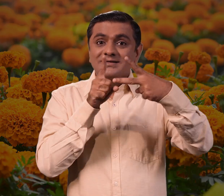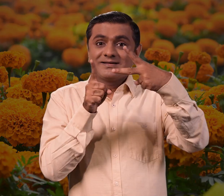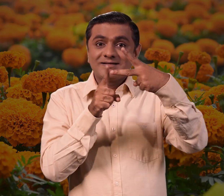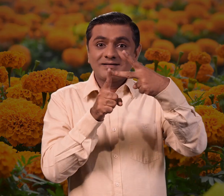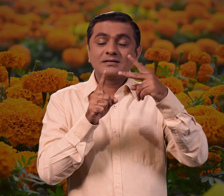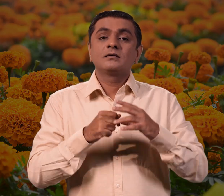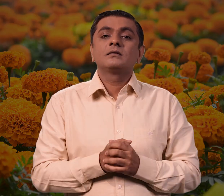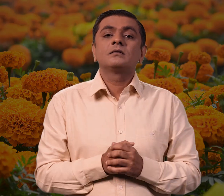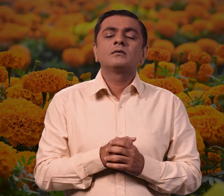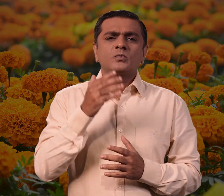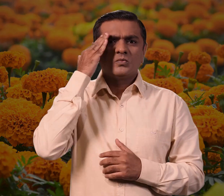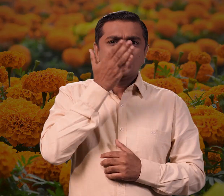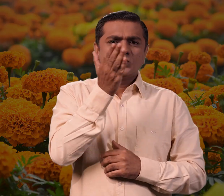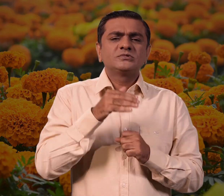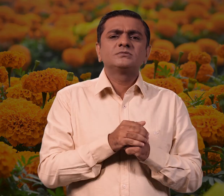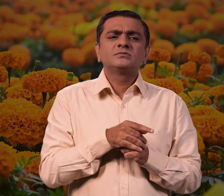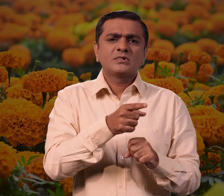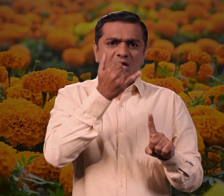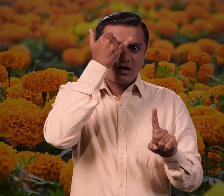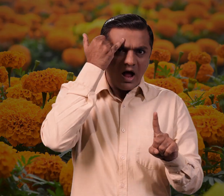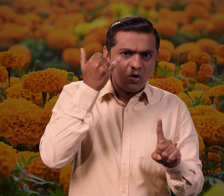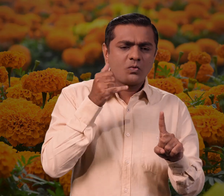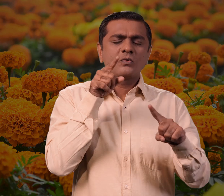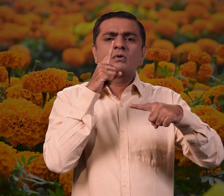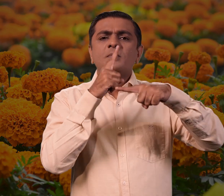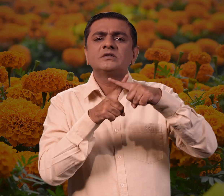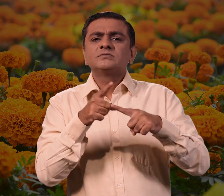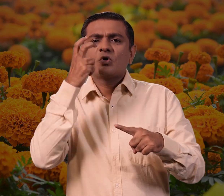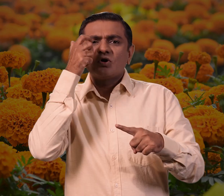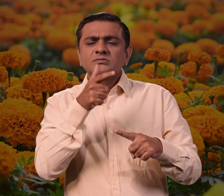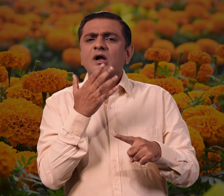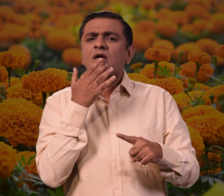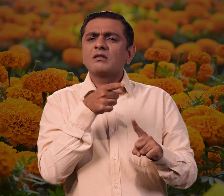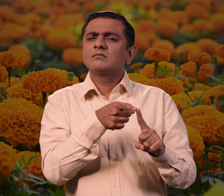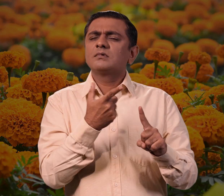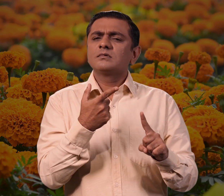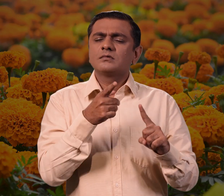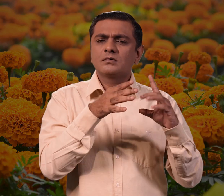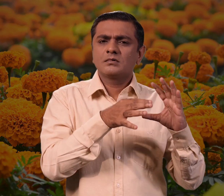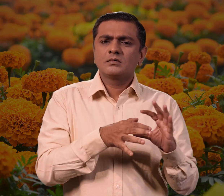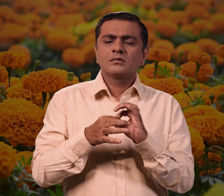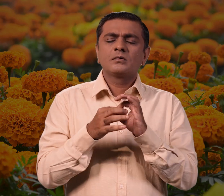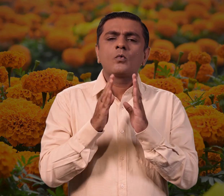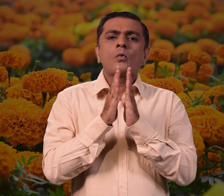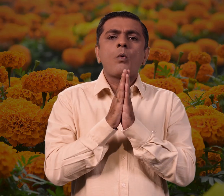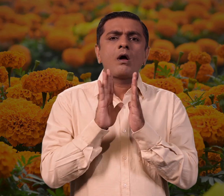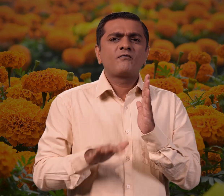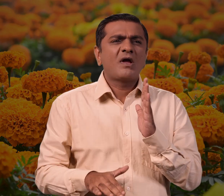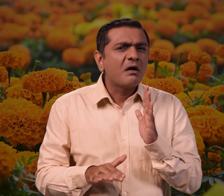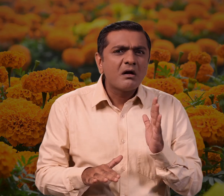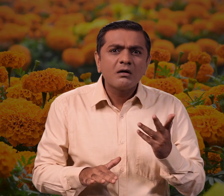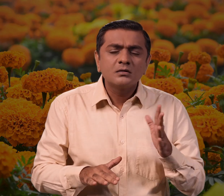2. There is a God linked with yellow and orange colours of genda. Surprised?